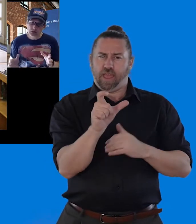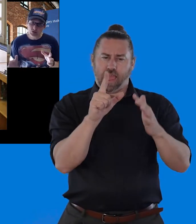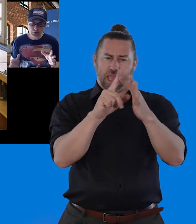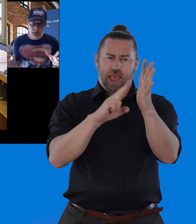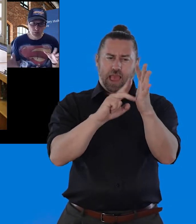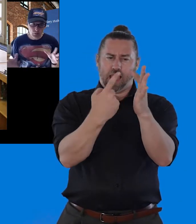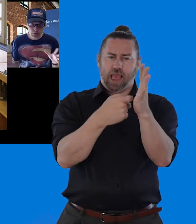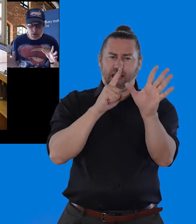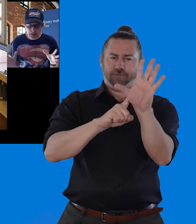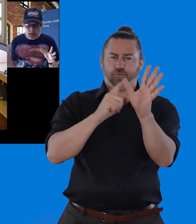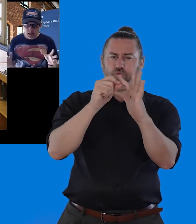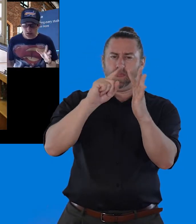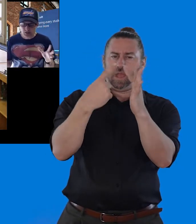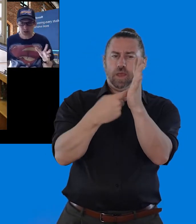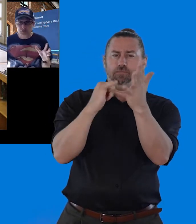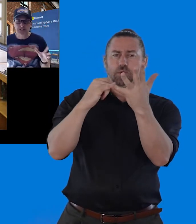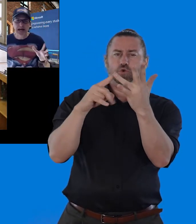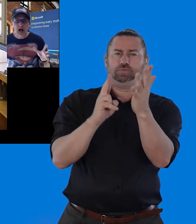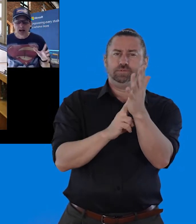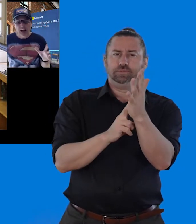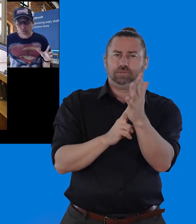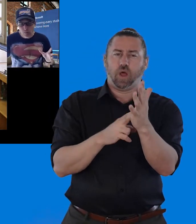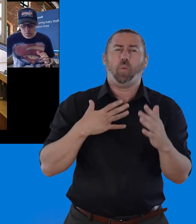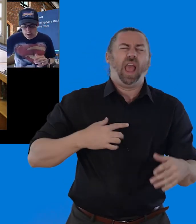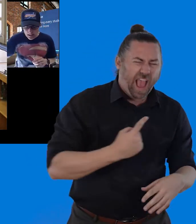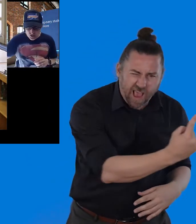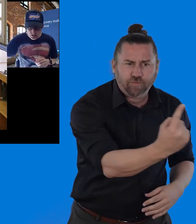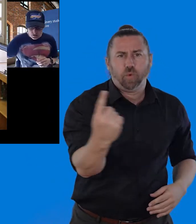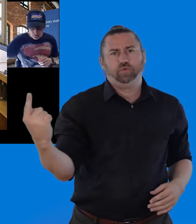but it's also people that we might, you know, sort of say are on the margins.